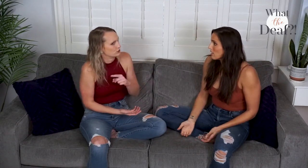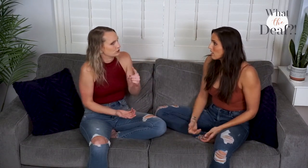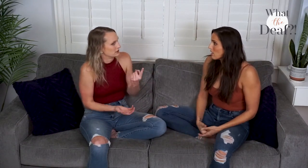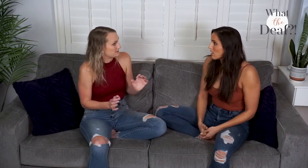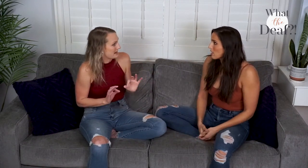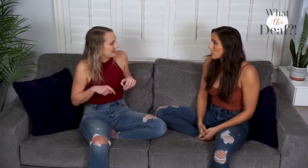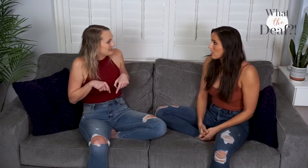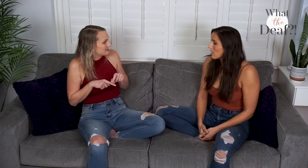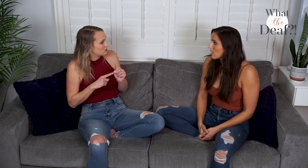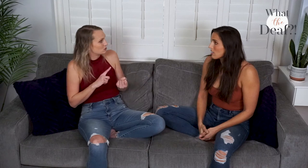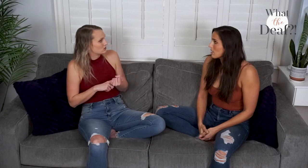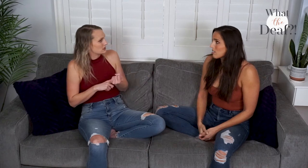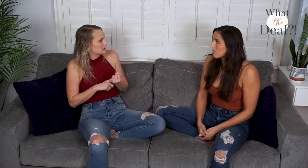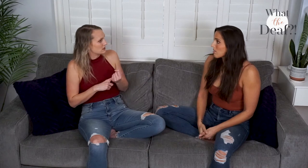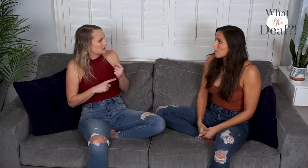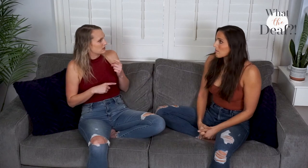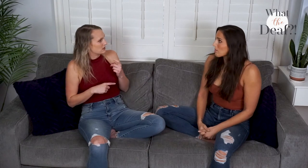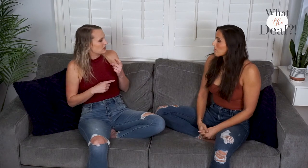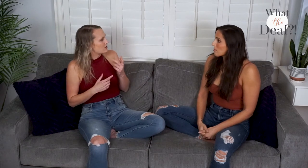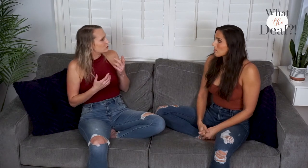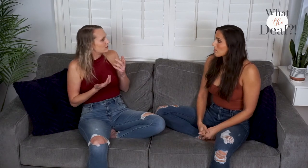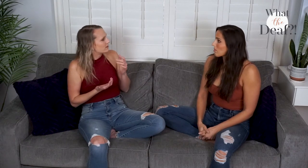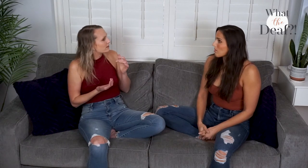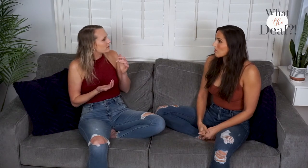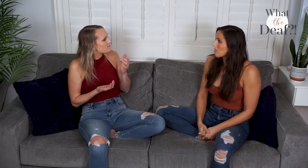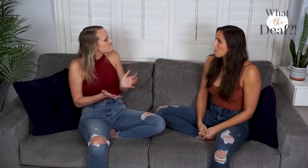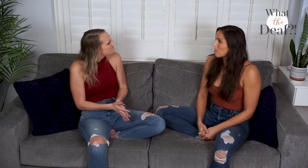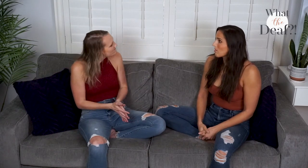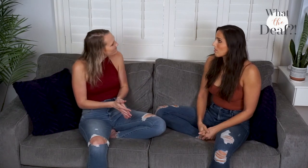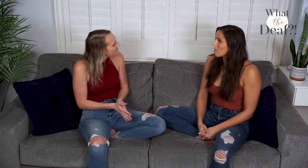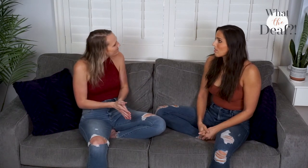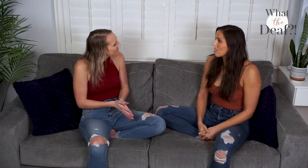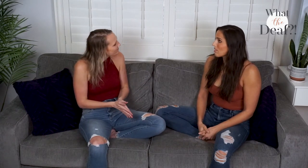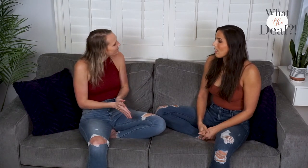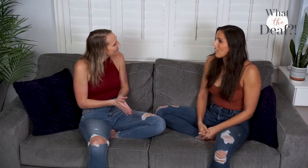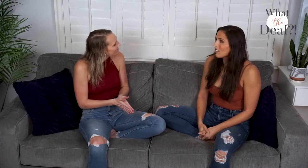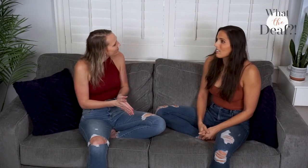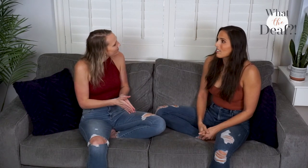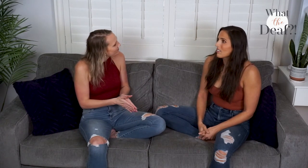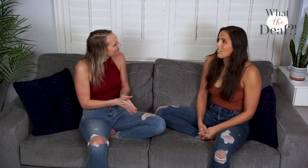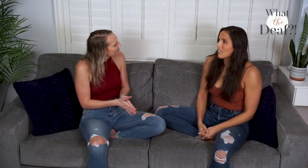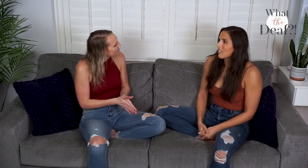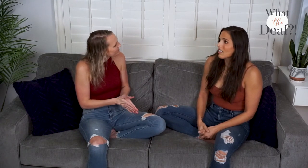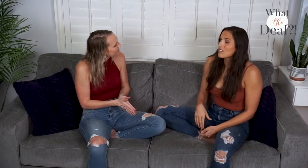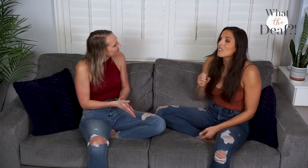And we just minimize the situation. Like, ugh.